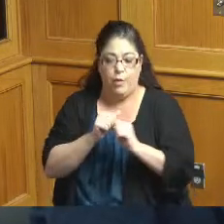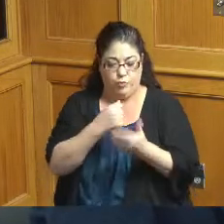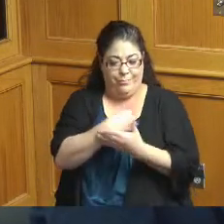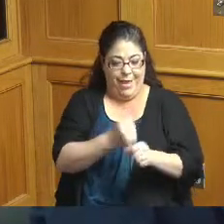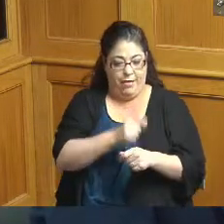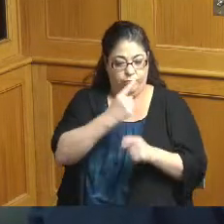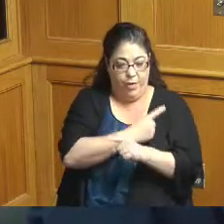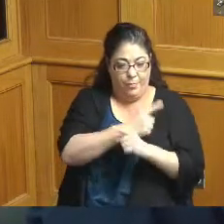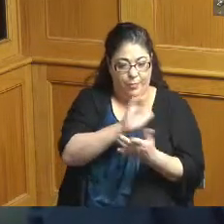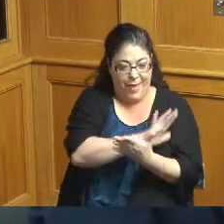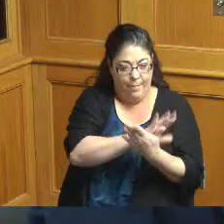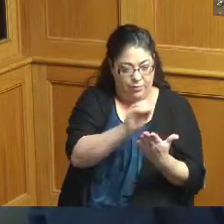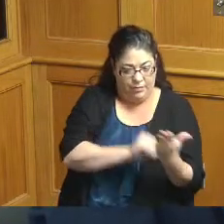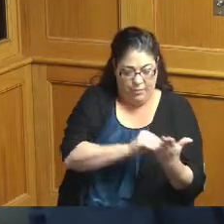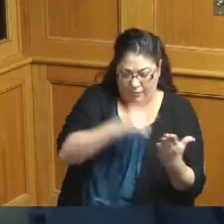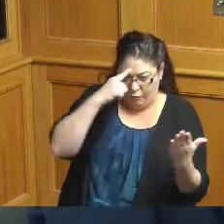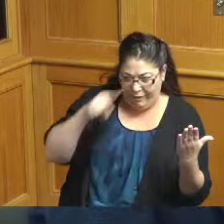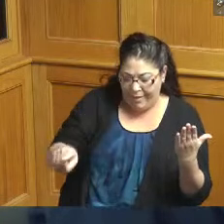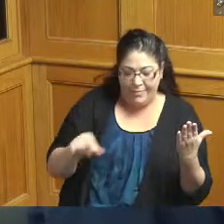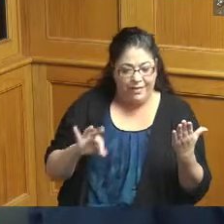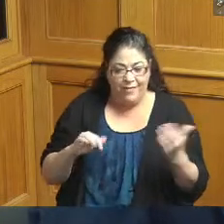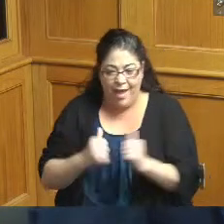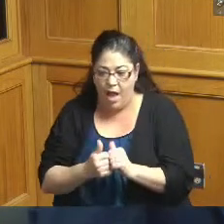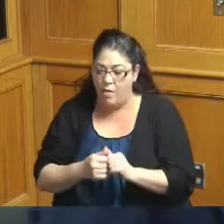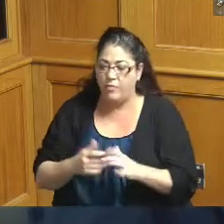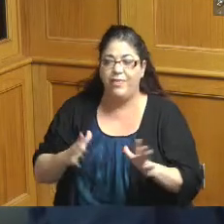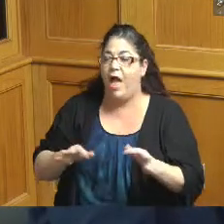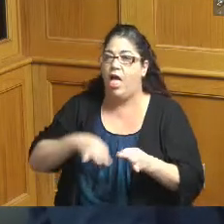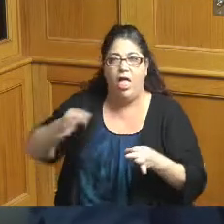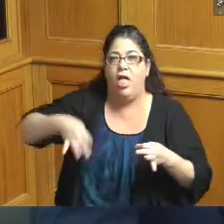and this causes unnecessary delays and the resolution of the cases